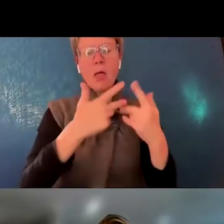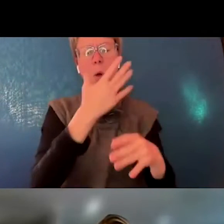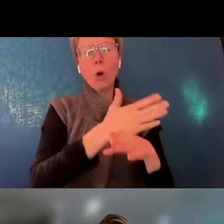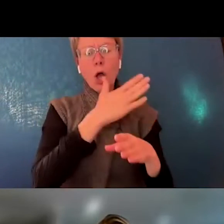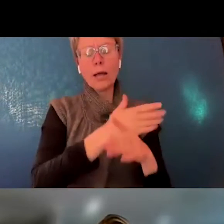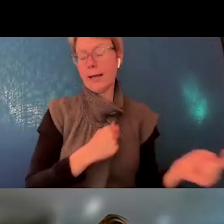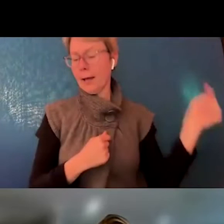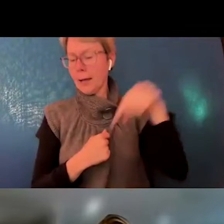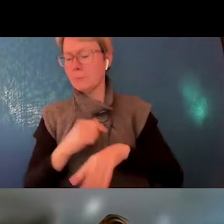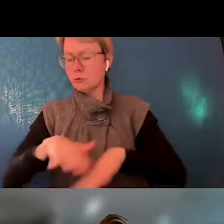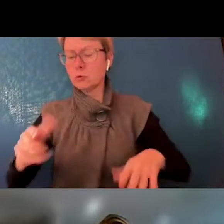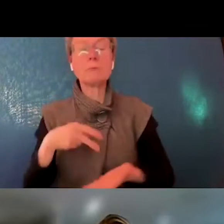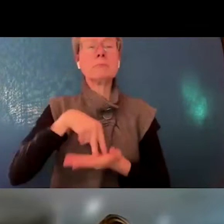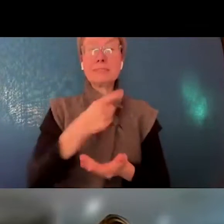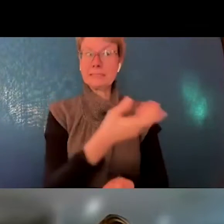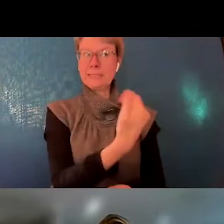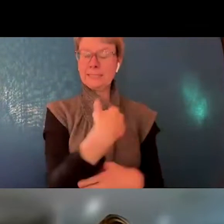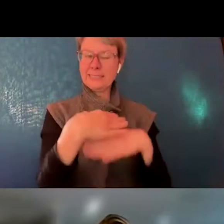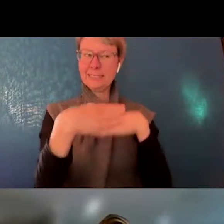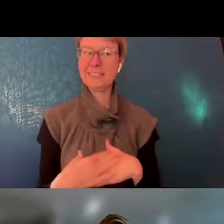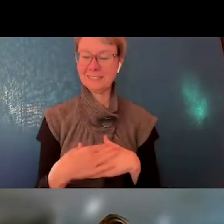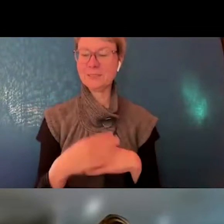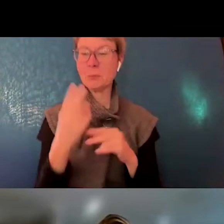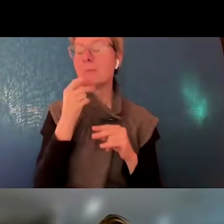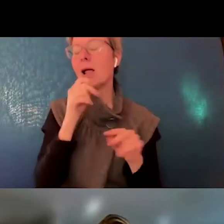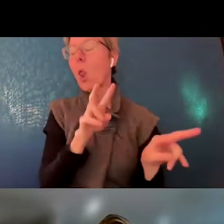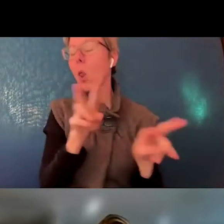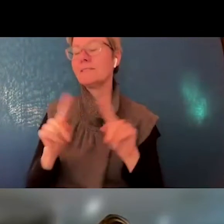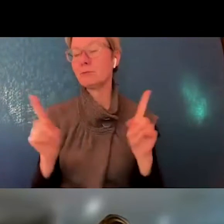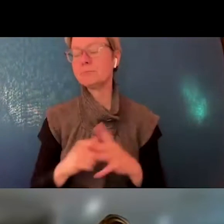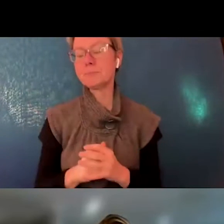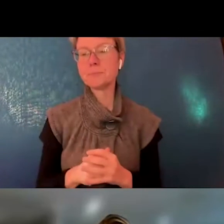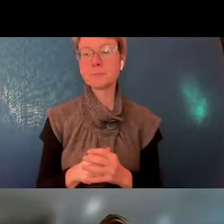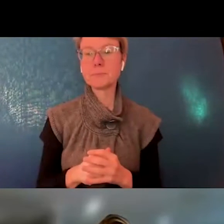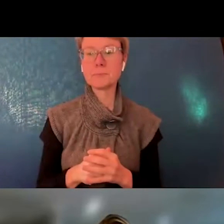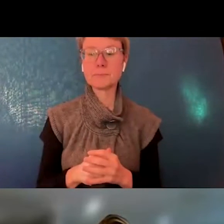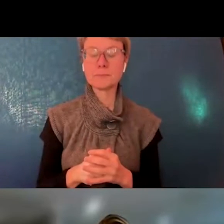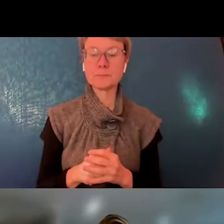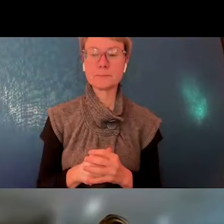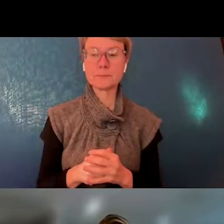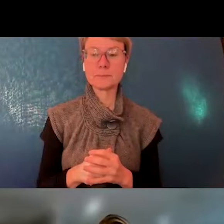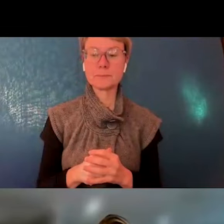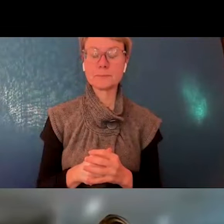um and so that's one cosmetic difference but essentially we deal with um the same